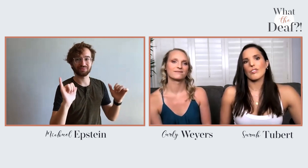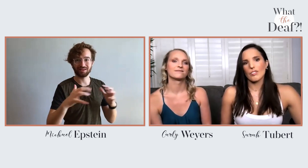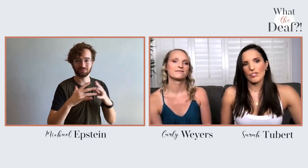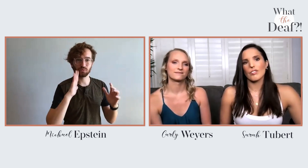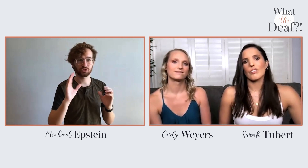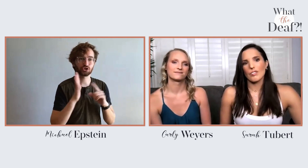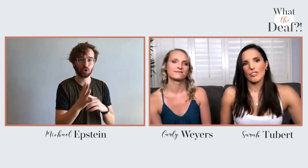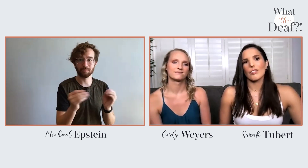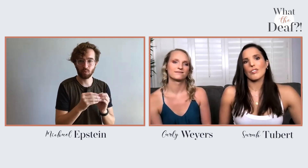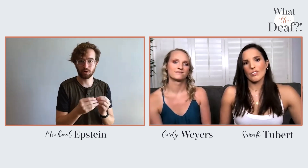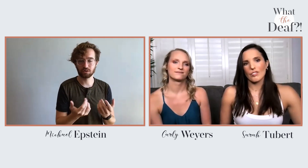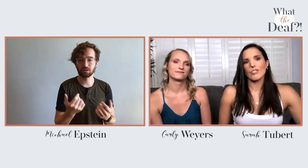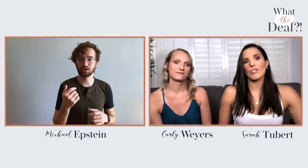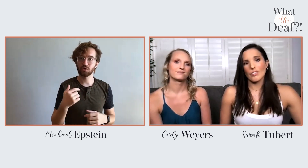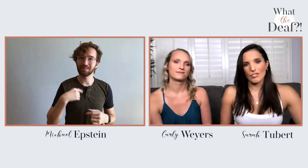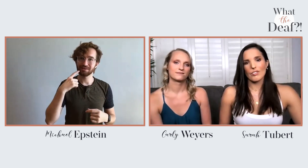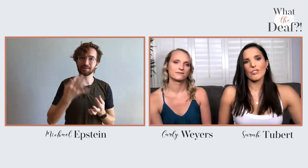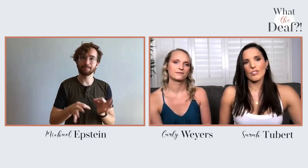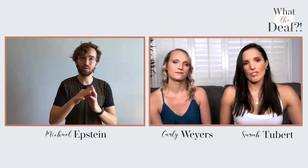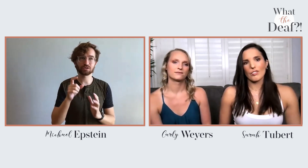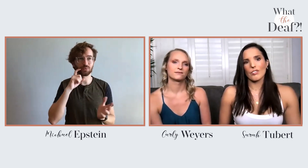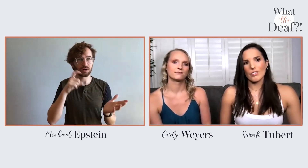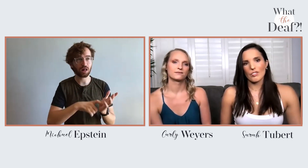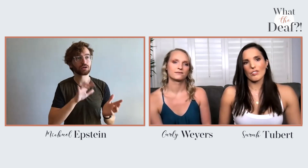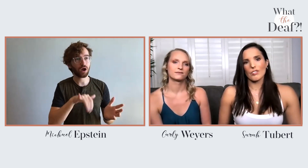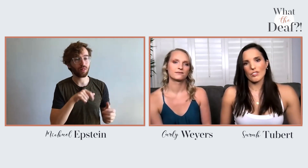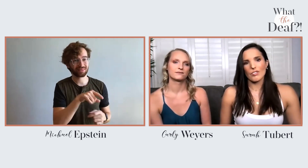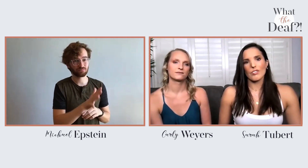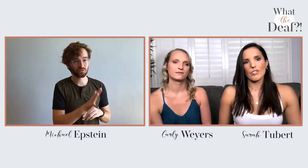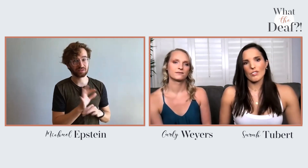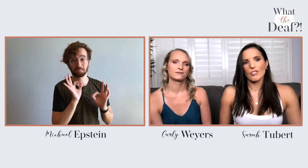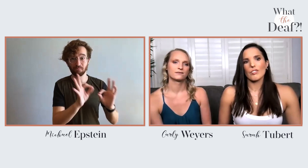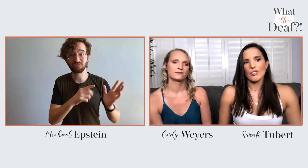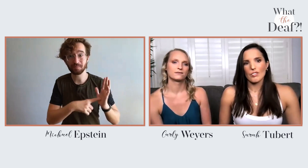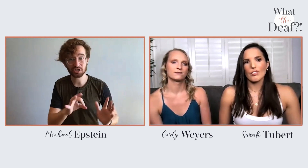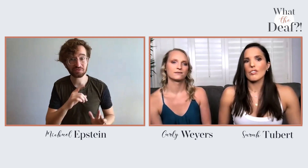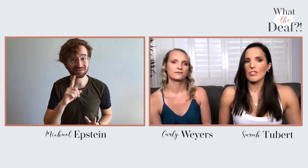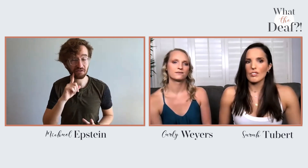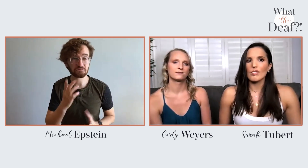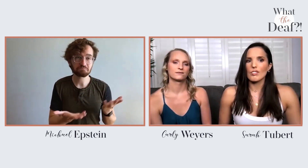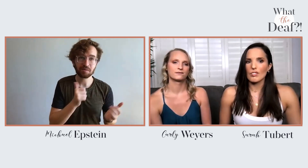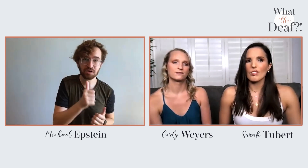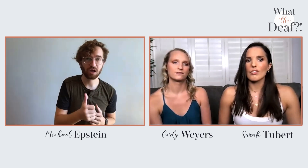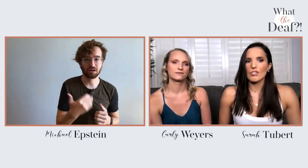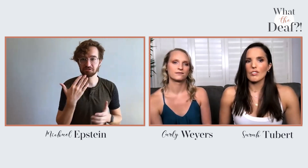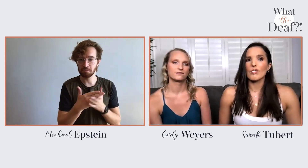and show more of that community. And we have to acknowledge, oh well is this movie perfect for all deaf people?